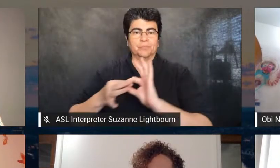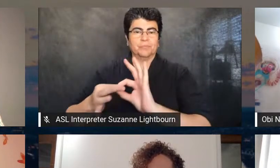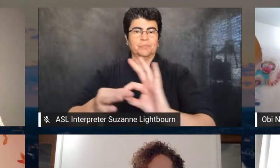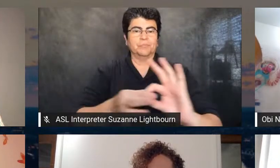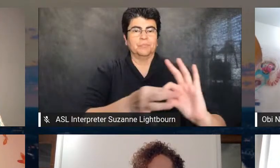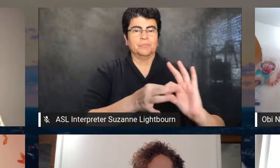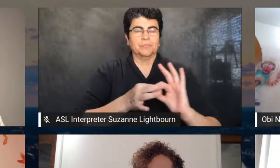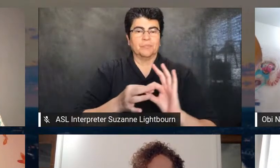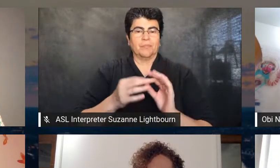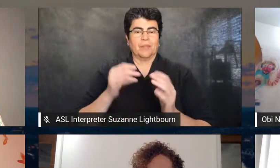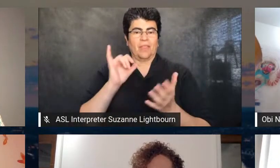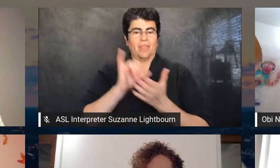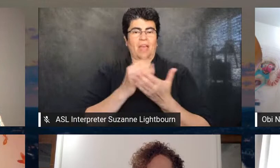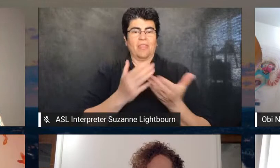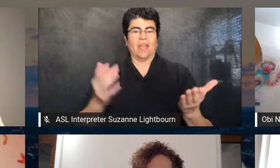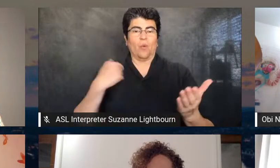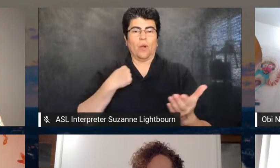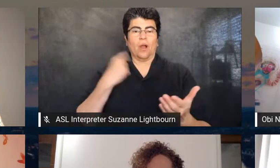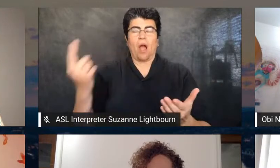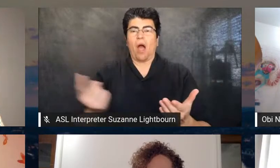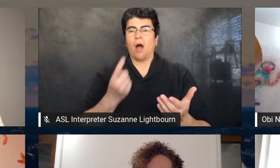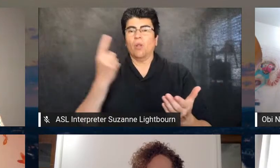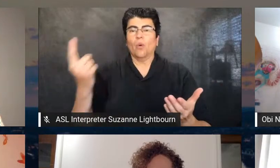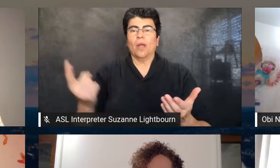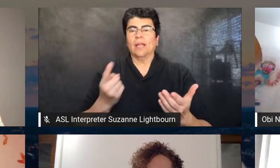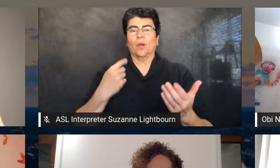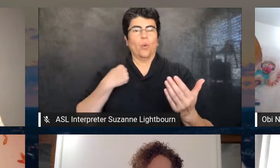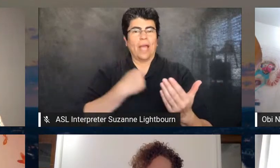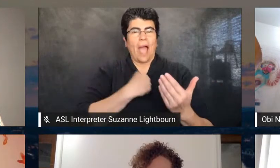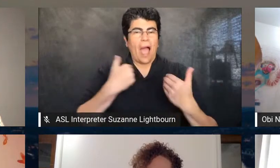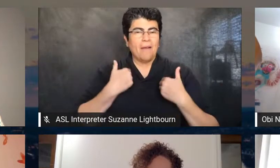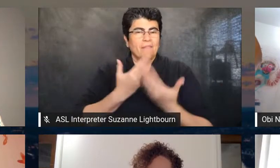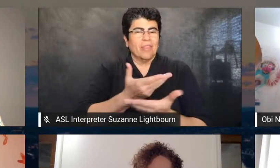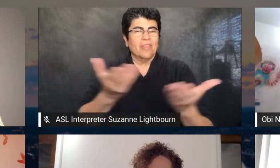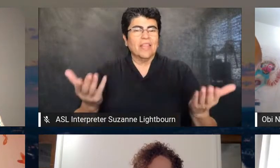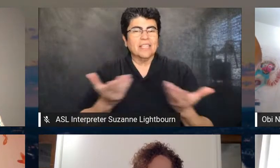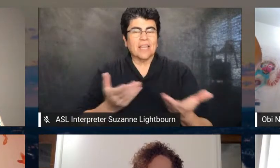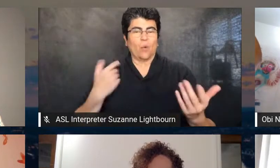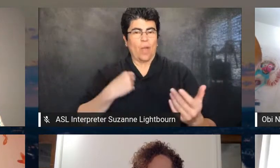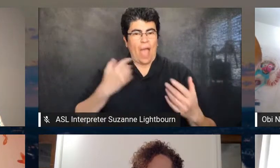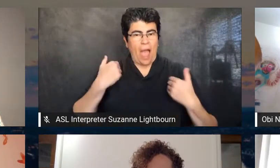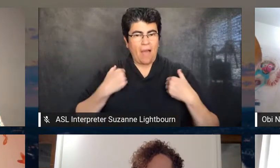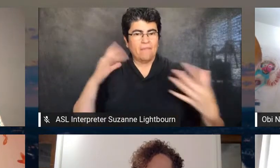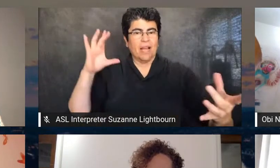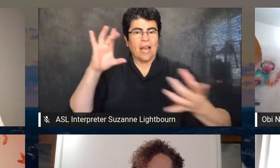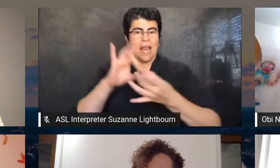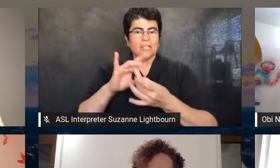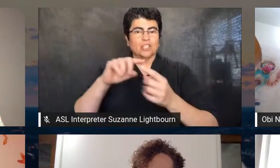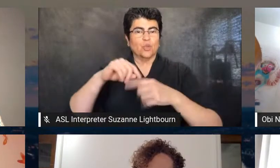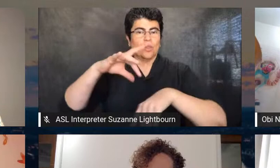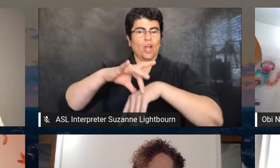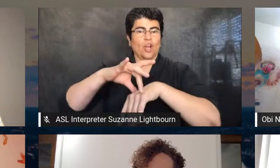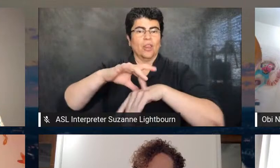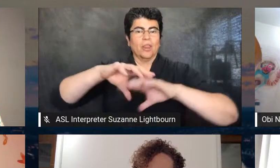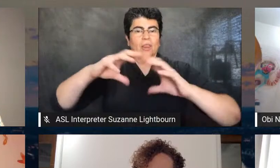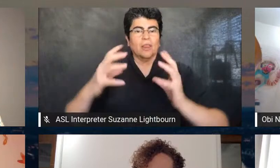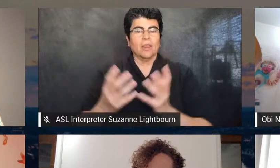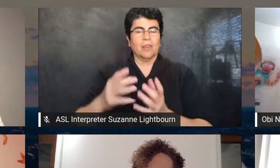we're all the same and we all have a connection to the earth and a lot of what's happening with COVID now